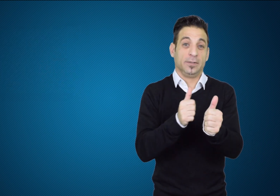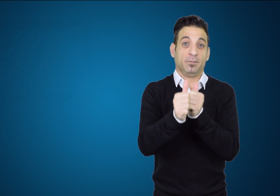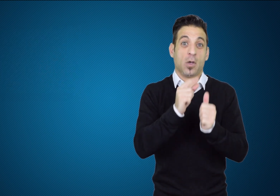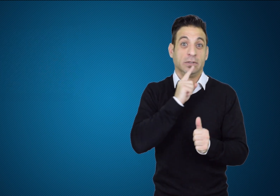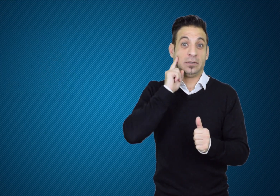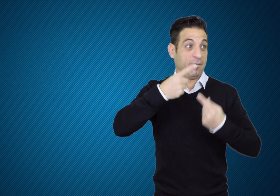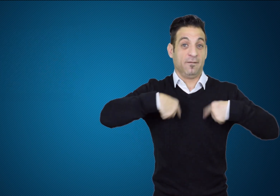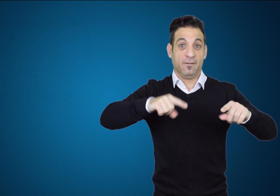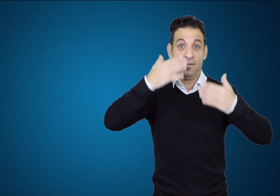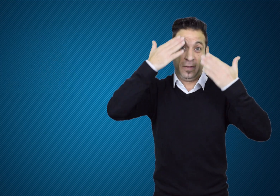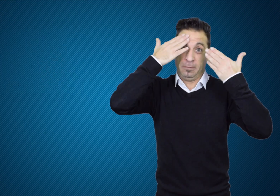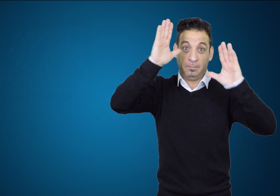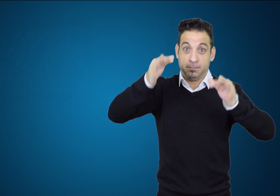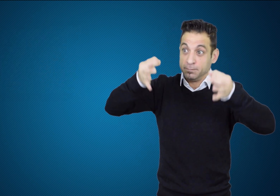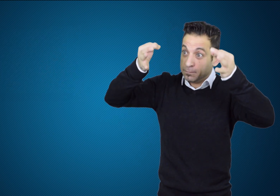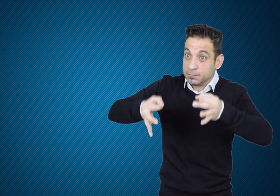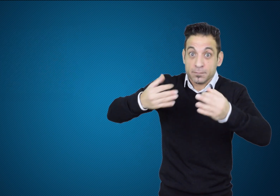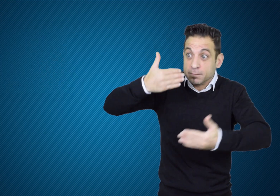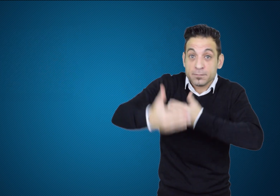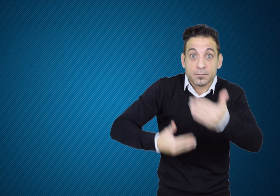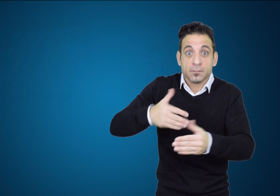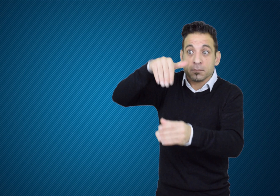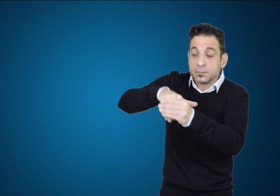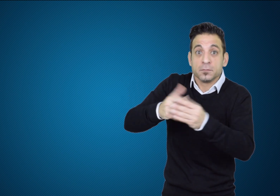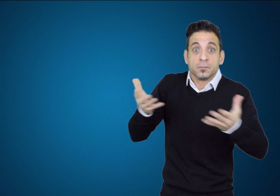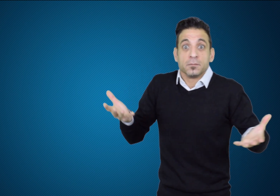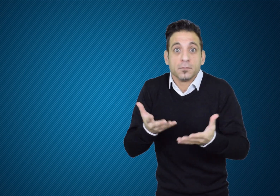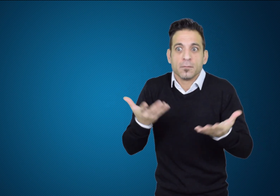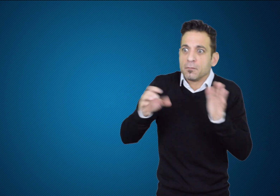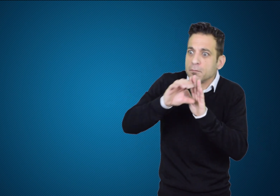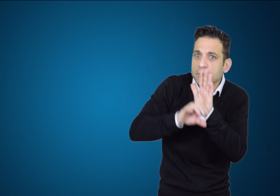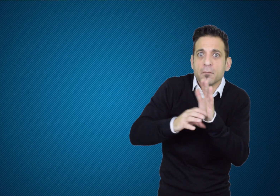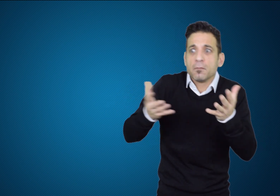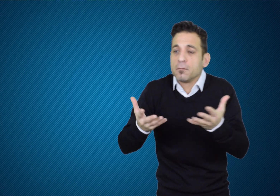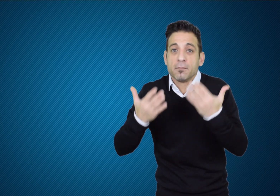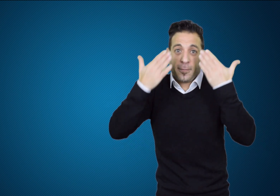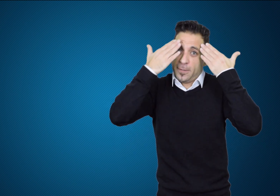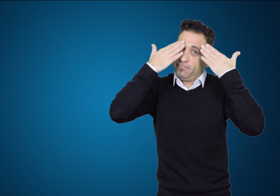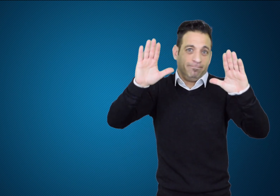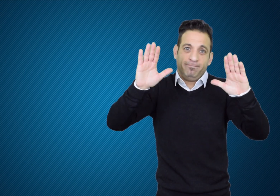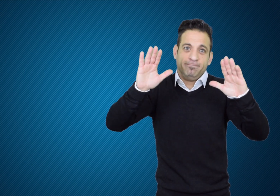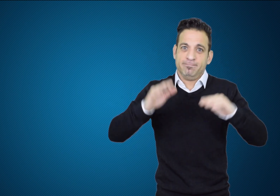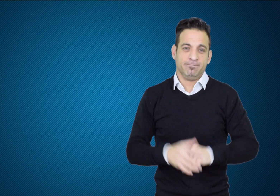SportsDeaf does not know if there is an actual case number, or what the circumstances for the case would be.